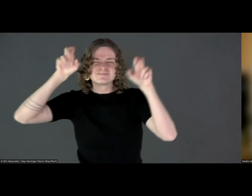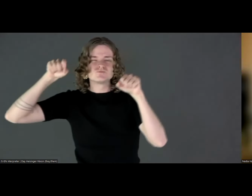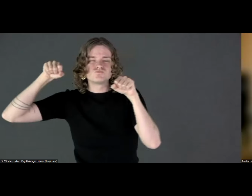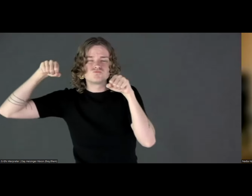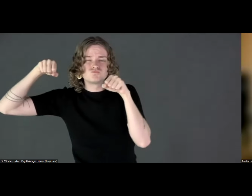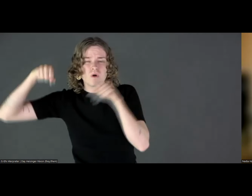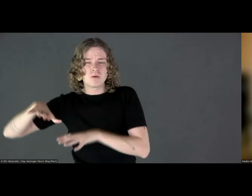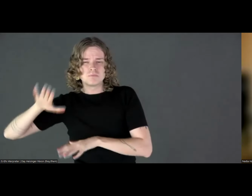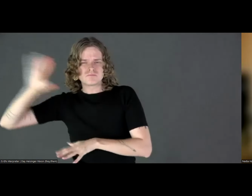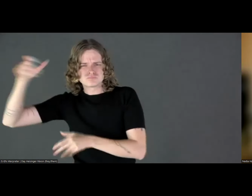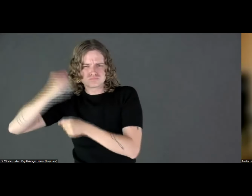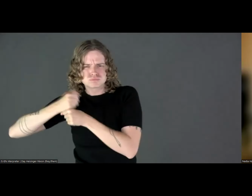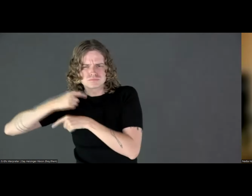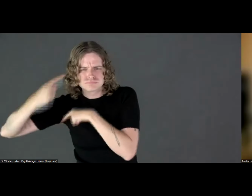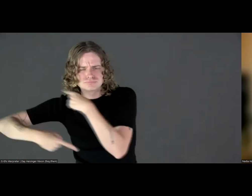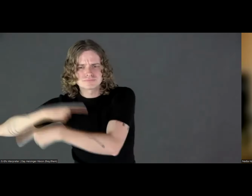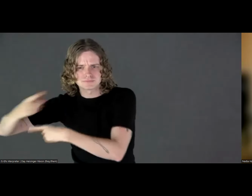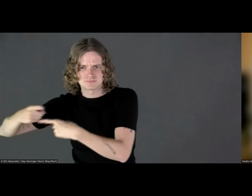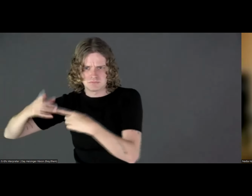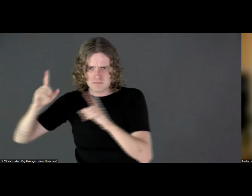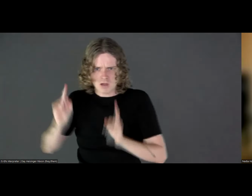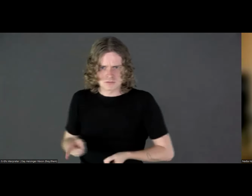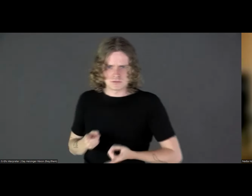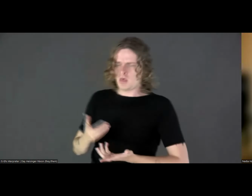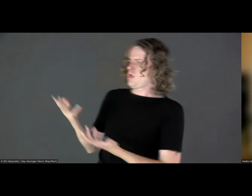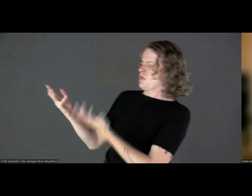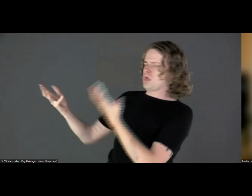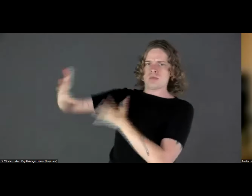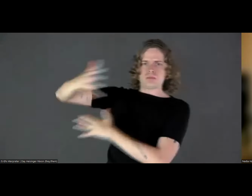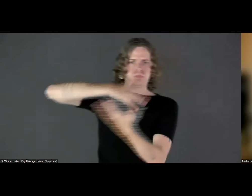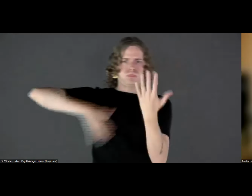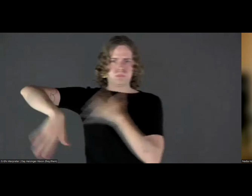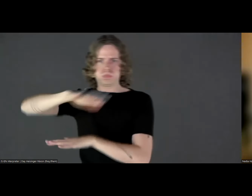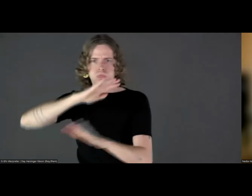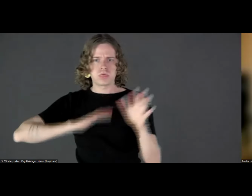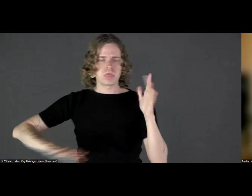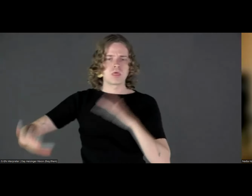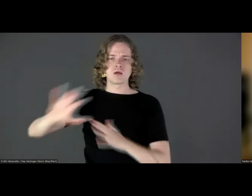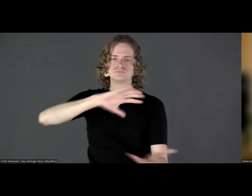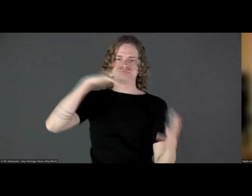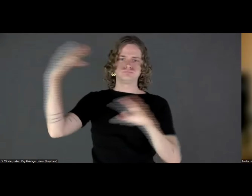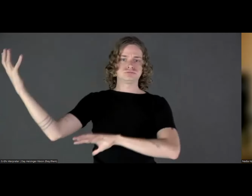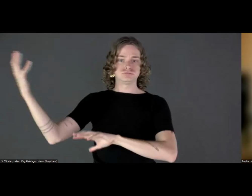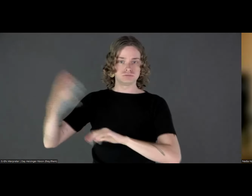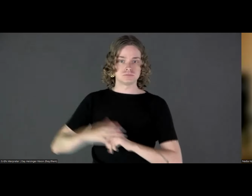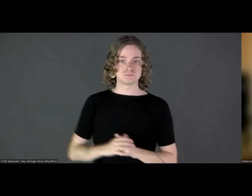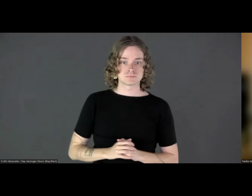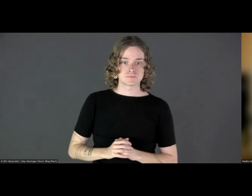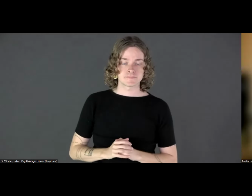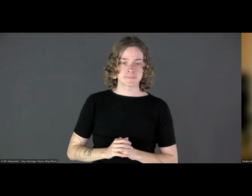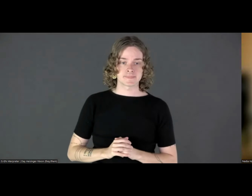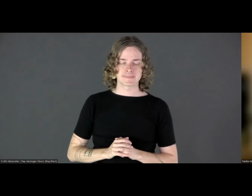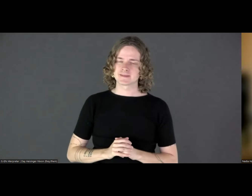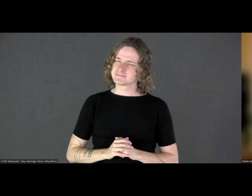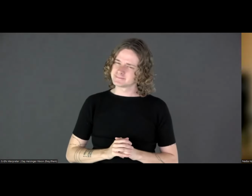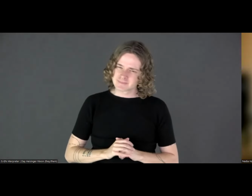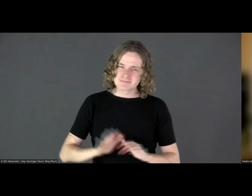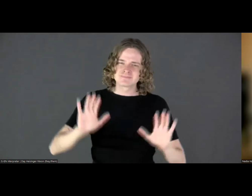requires prepared humanitarian and disability organization should be speaking together and